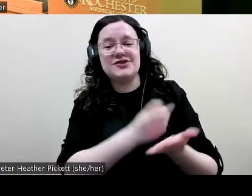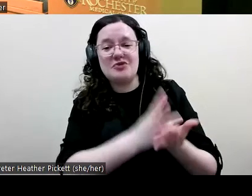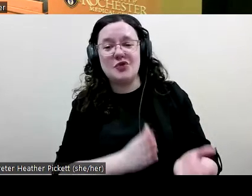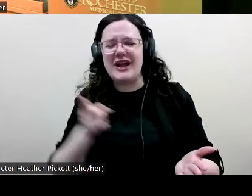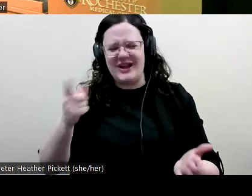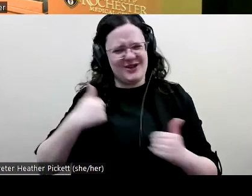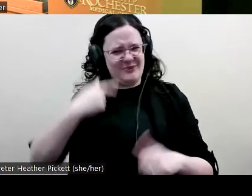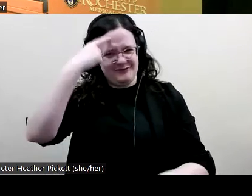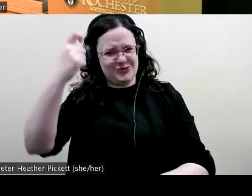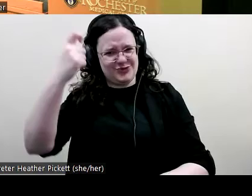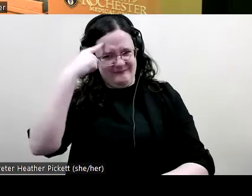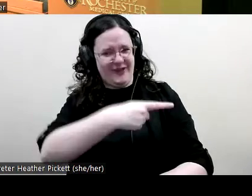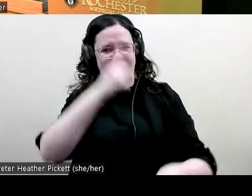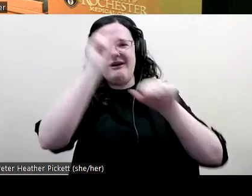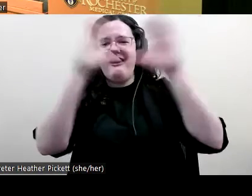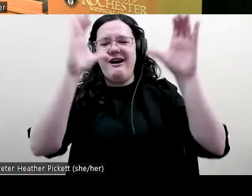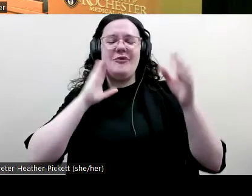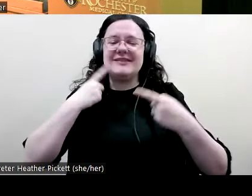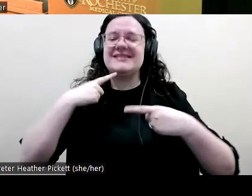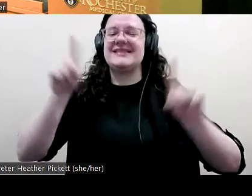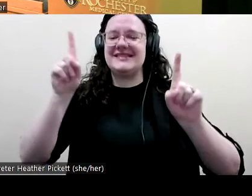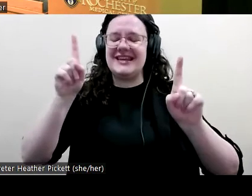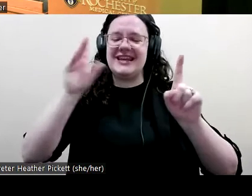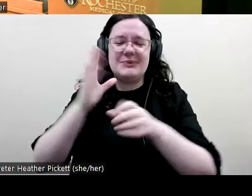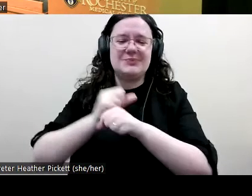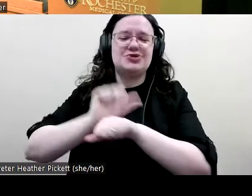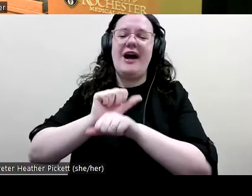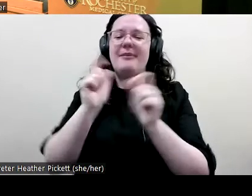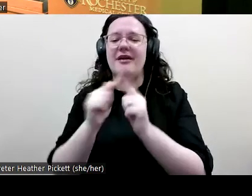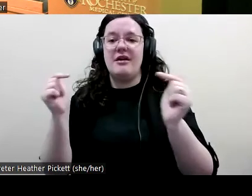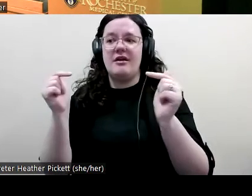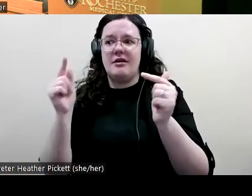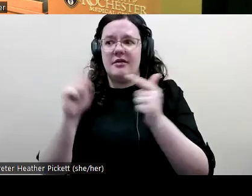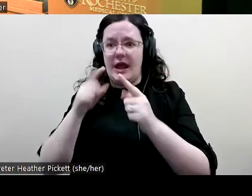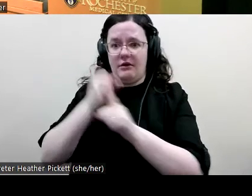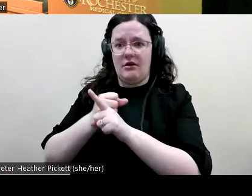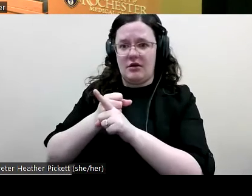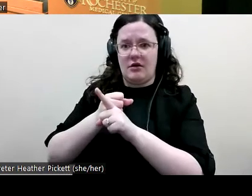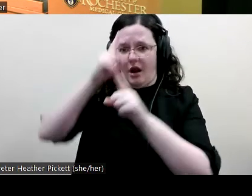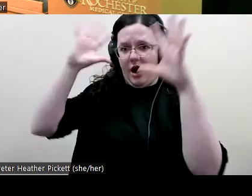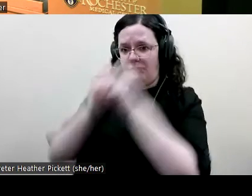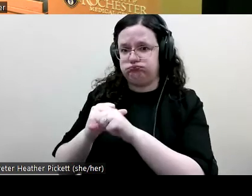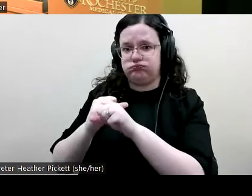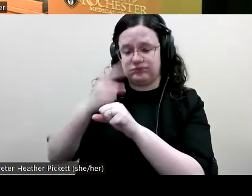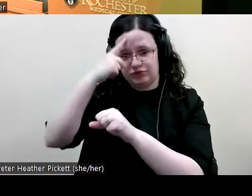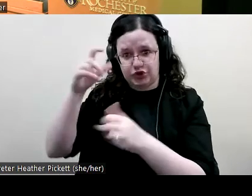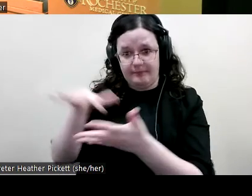of a sudden that dream gets dashed that has an impact on you you had this vision for your